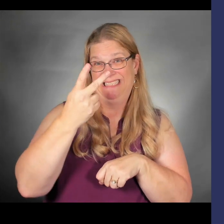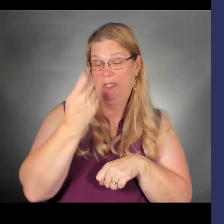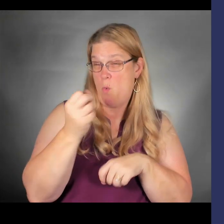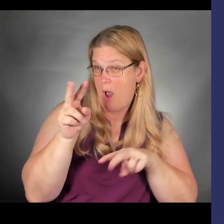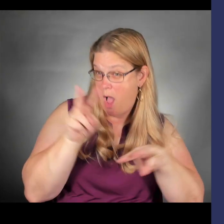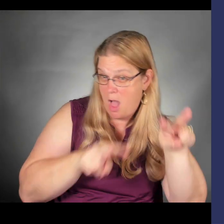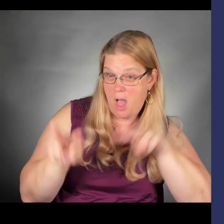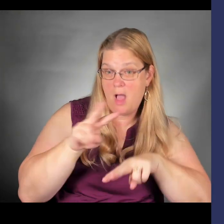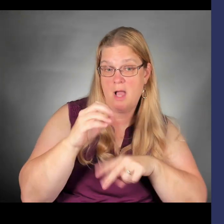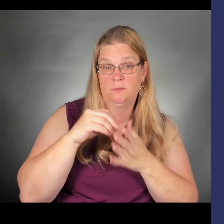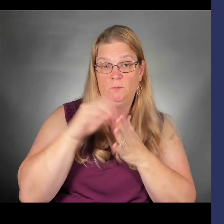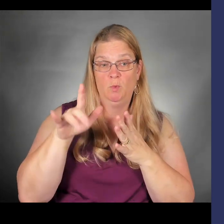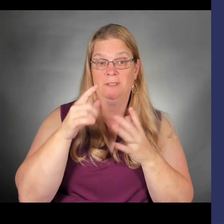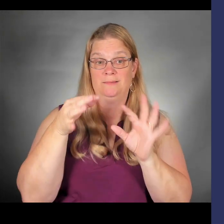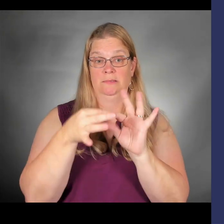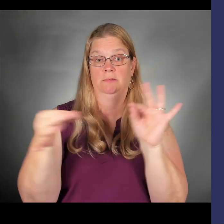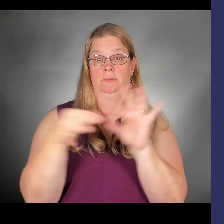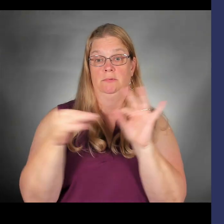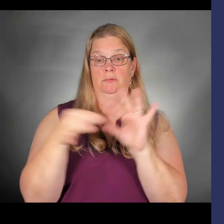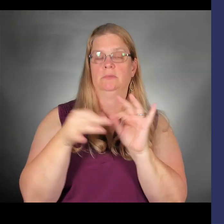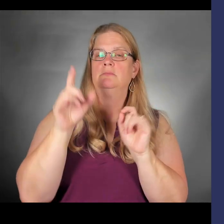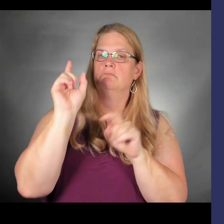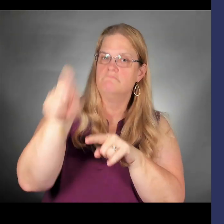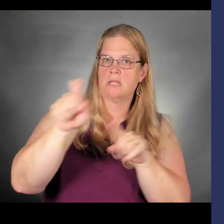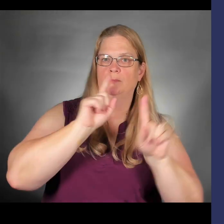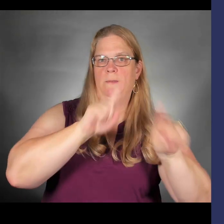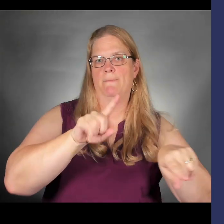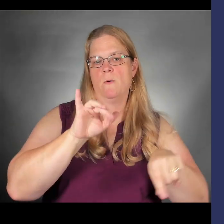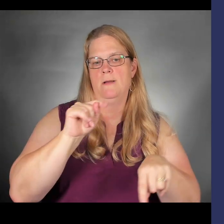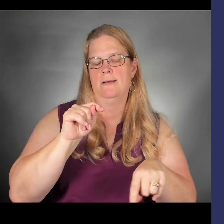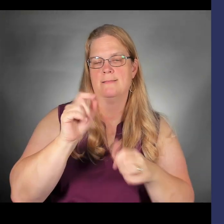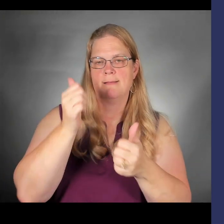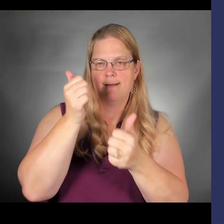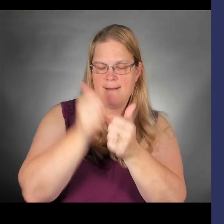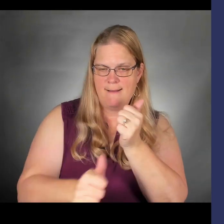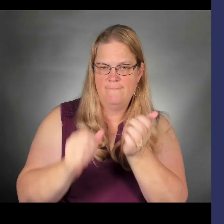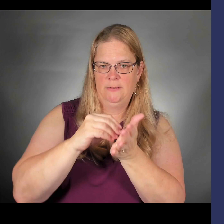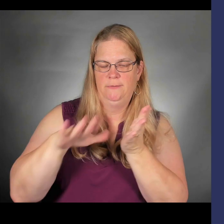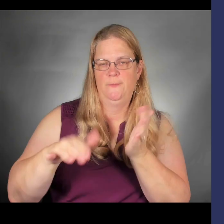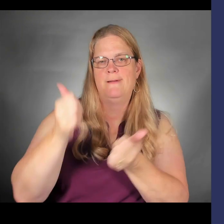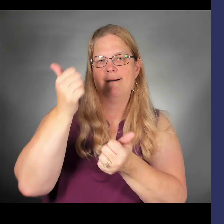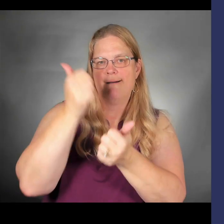Every time you see or observe a student saying something, you must report it.